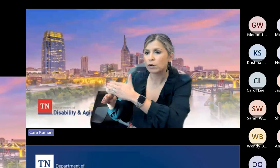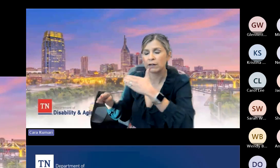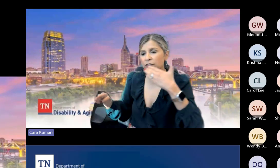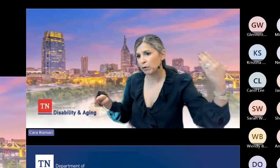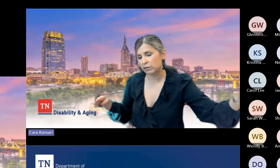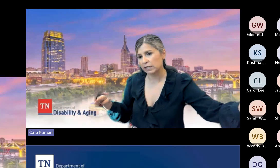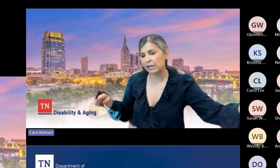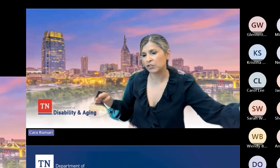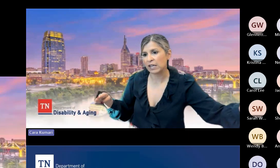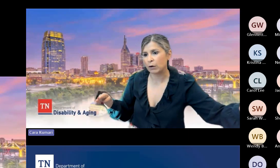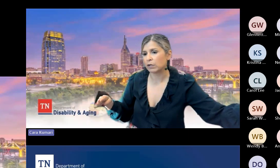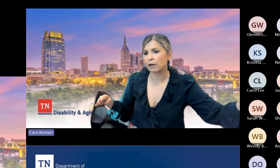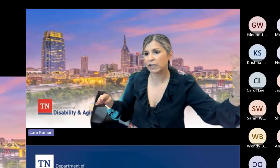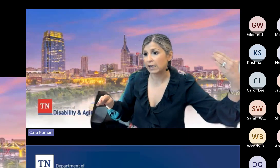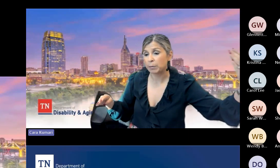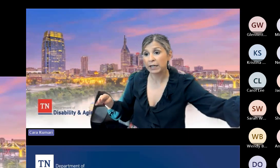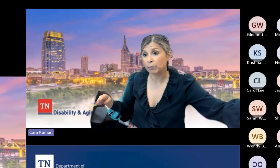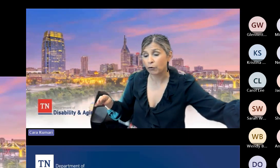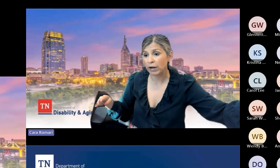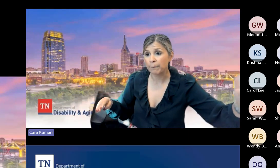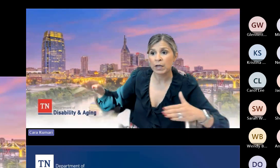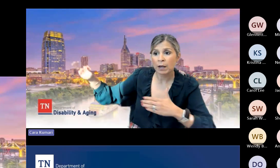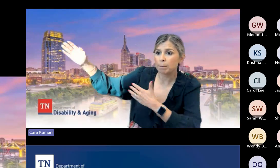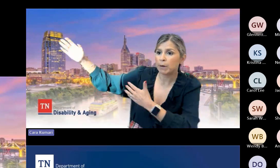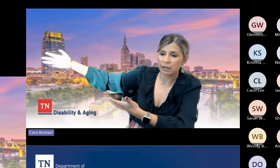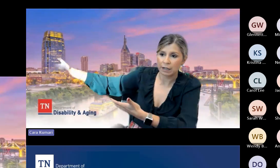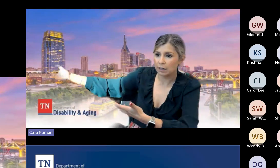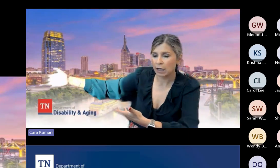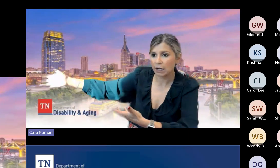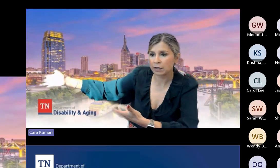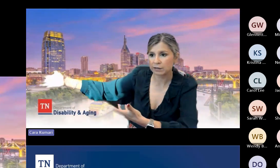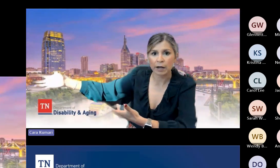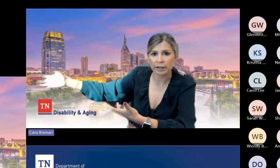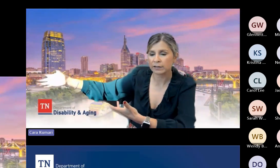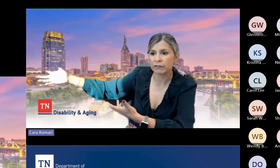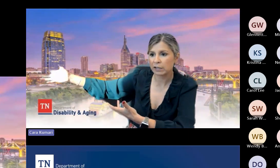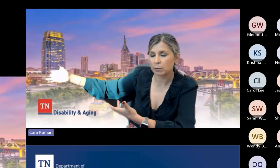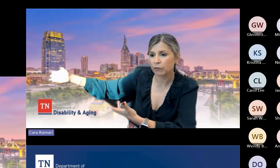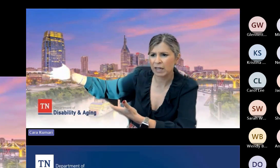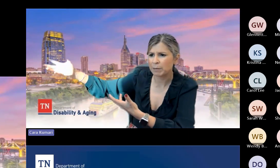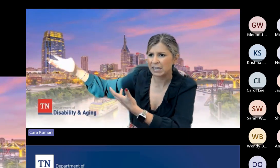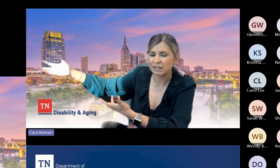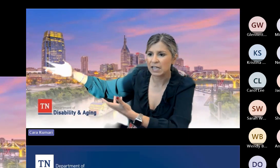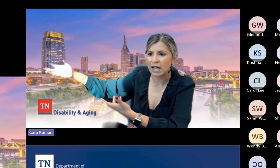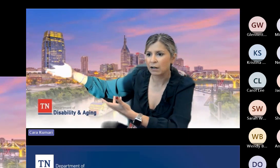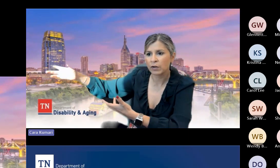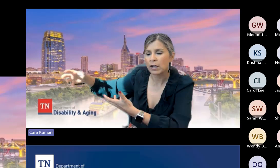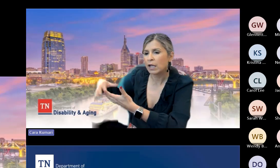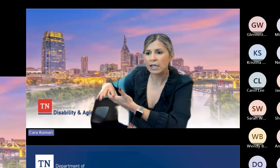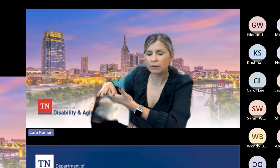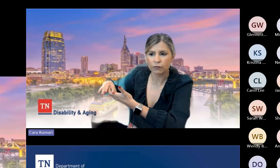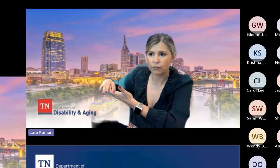Or if the person ages out of the Katie Beckett program, but a slot isn't available for them in ECF if and they're not interested in maps